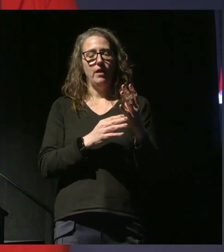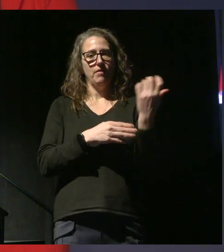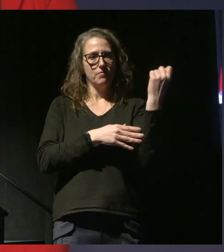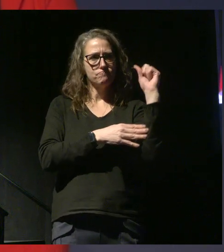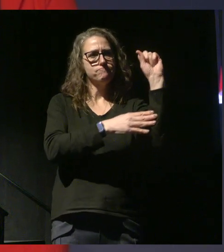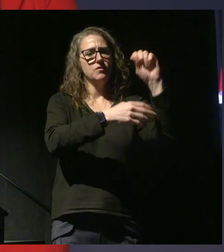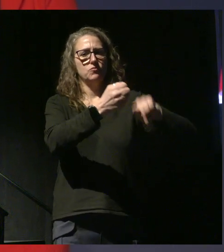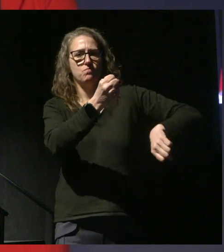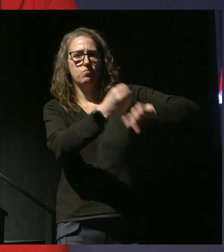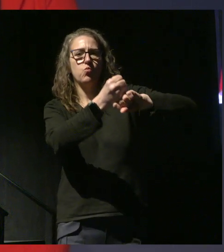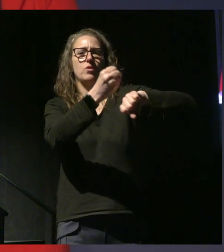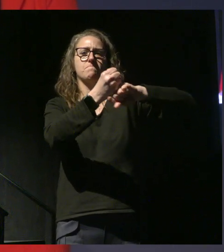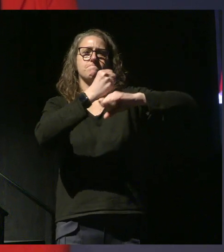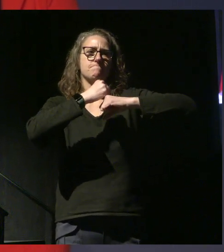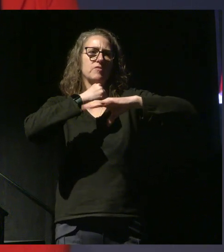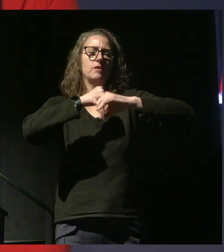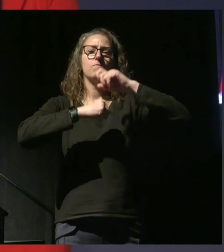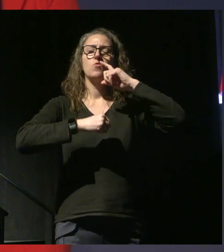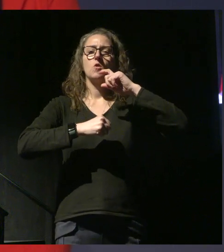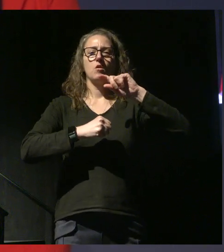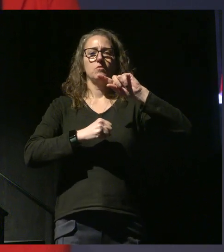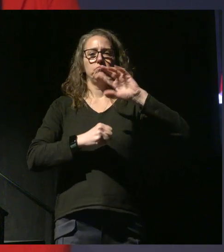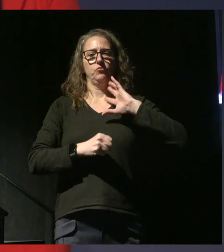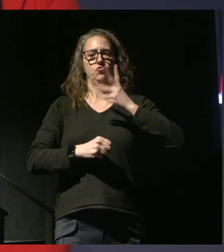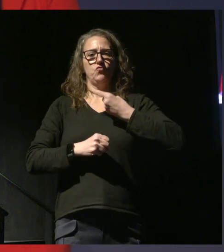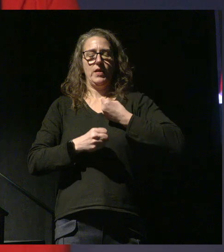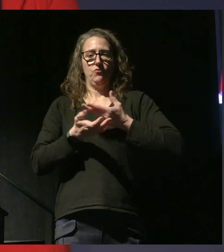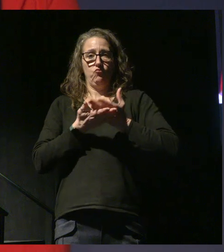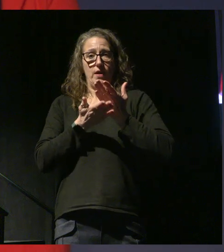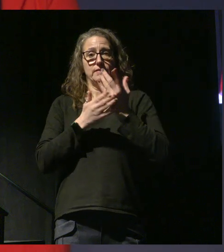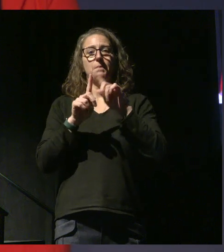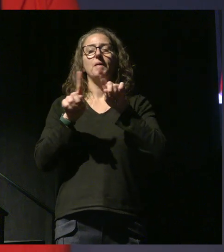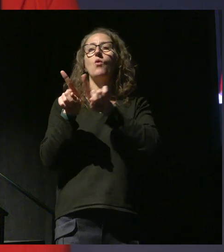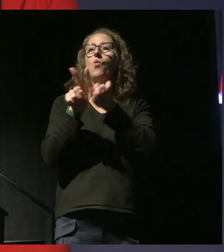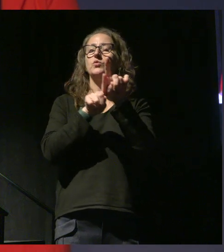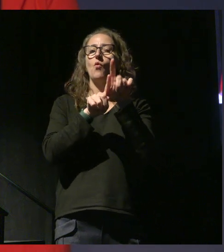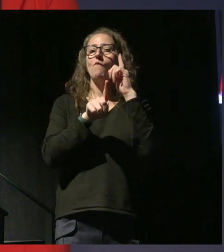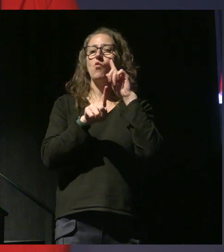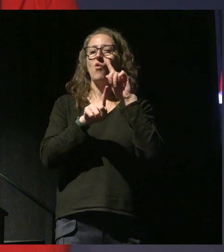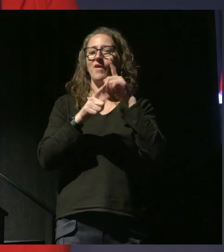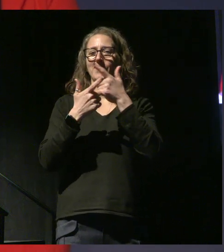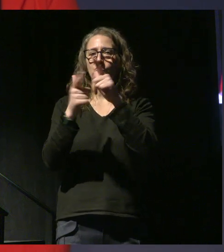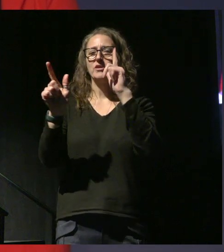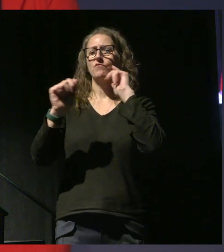but also for the liberation of marginalized peoples of many kinds.